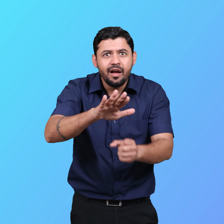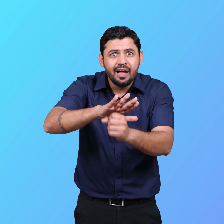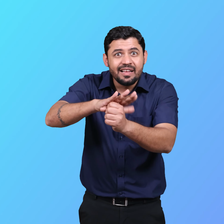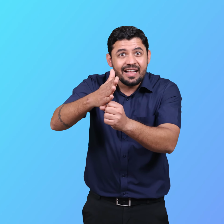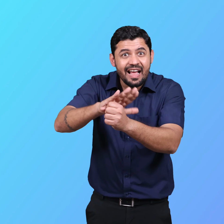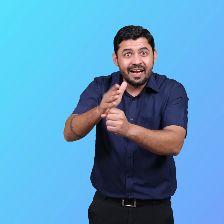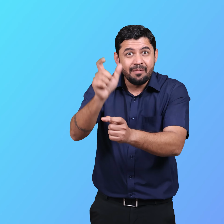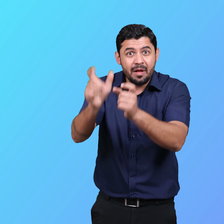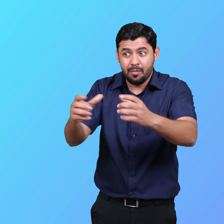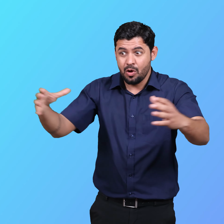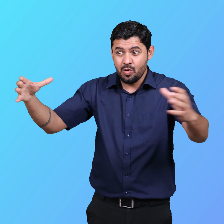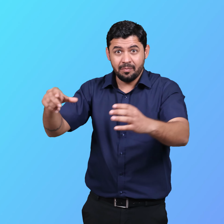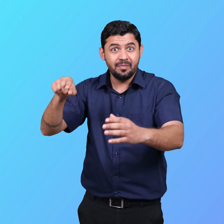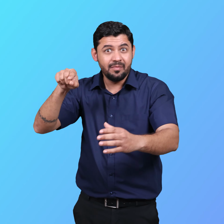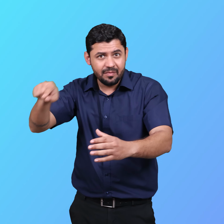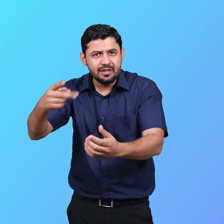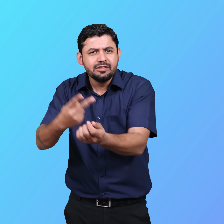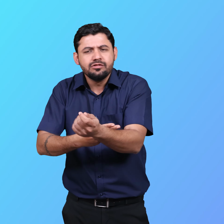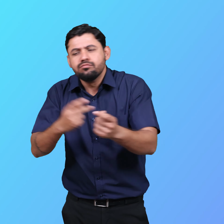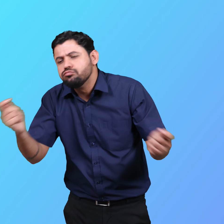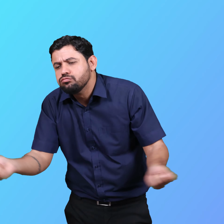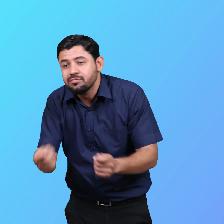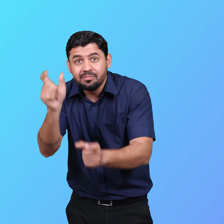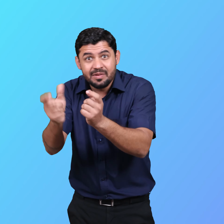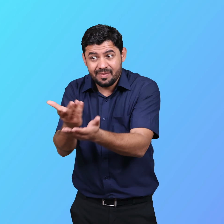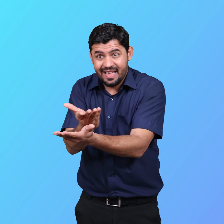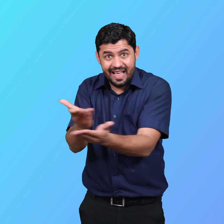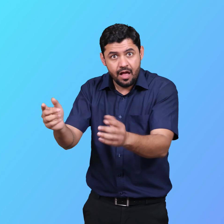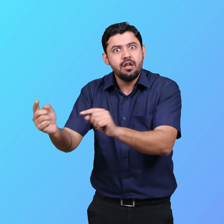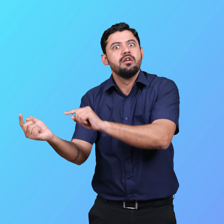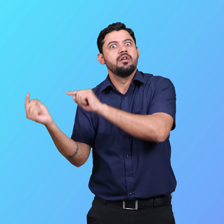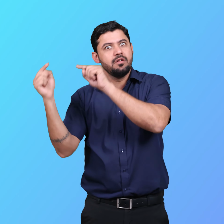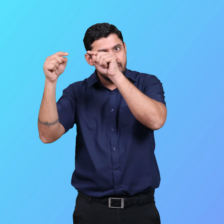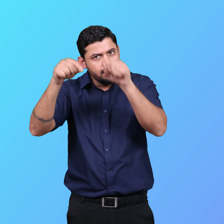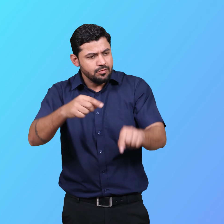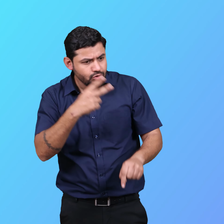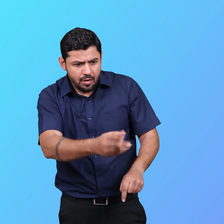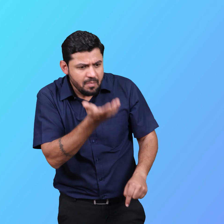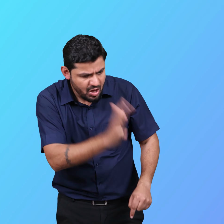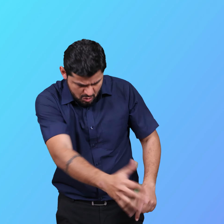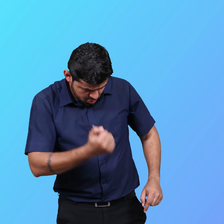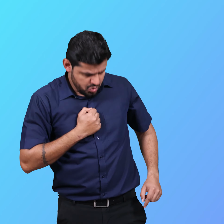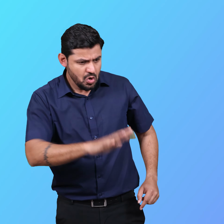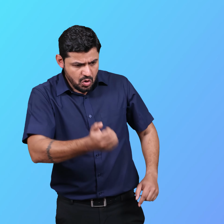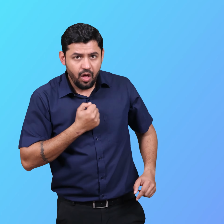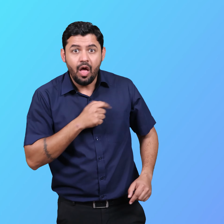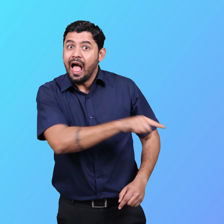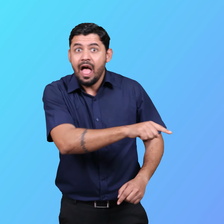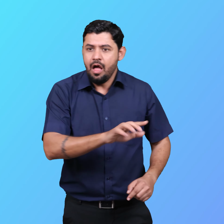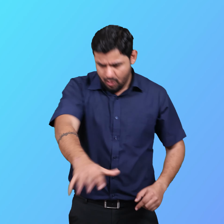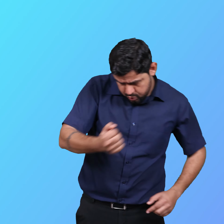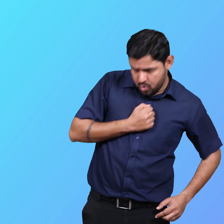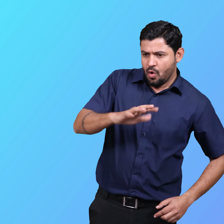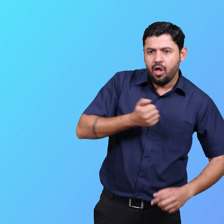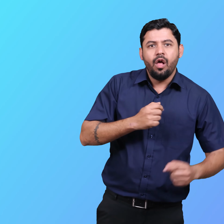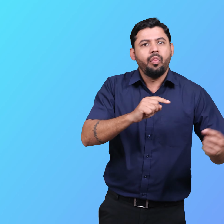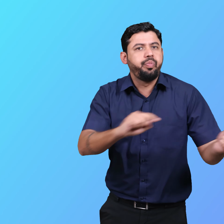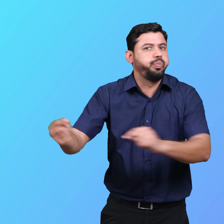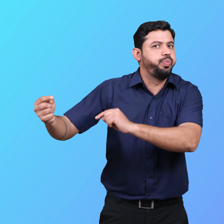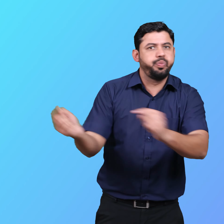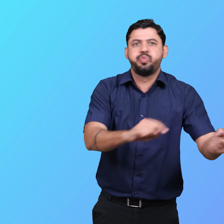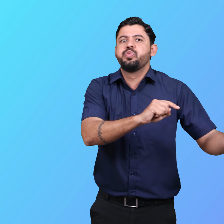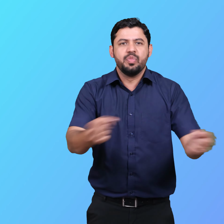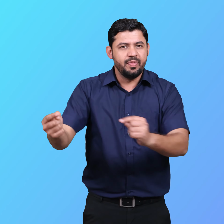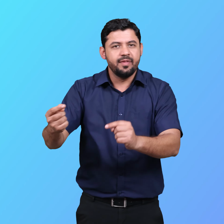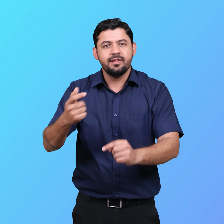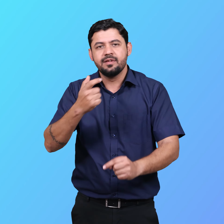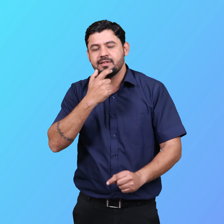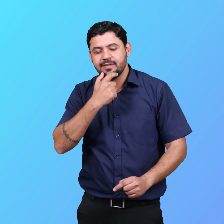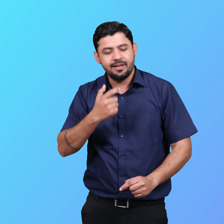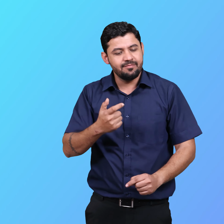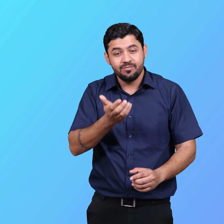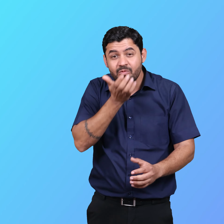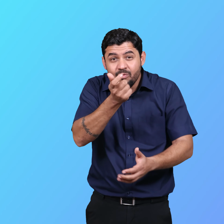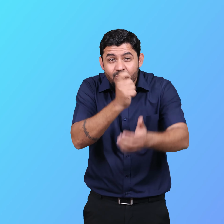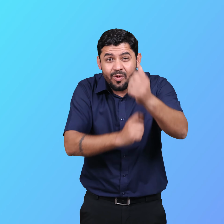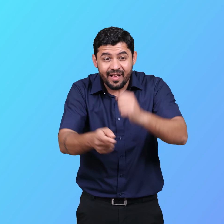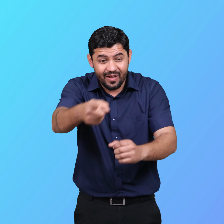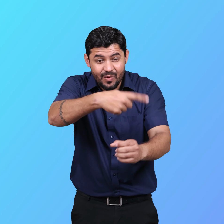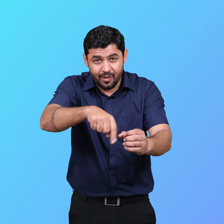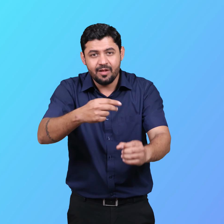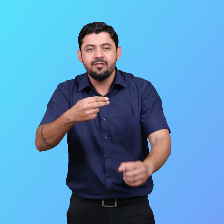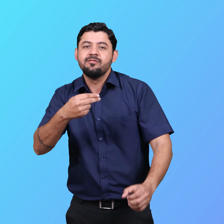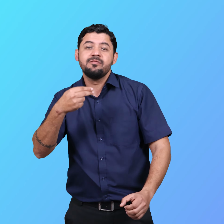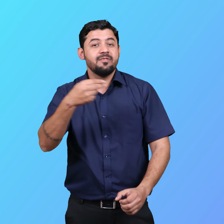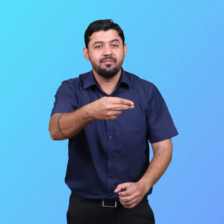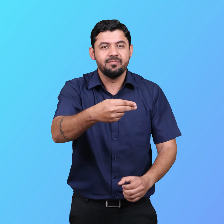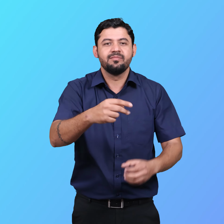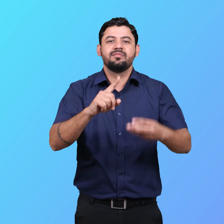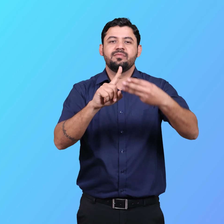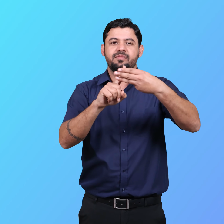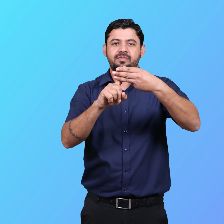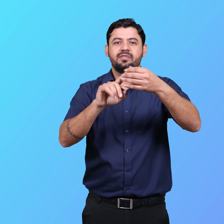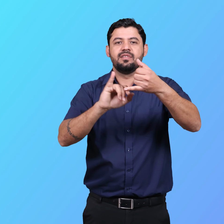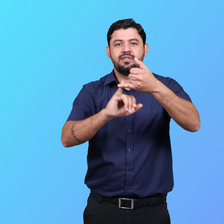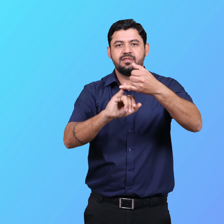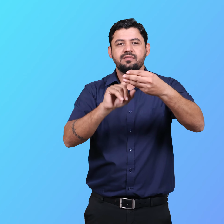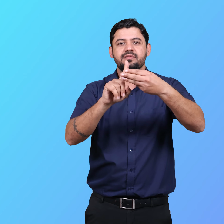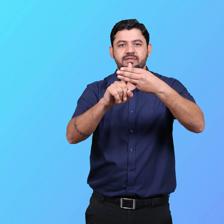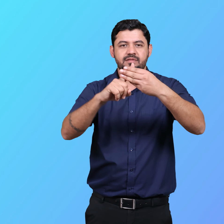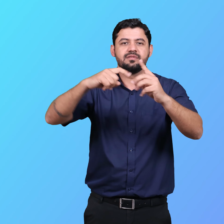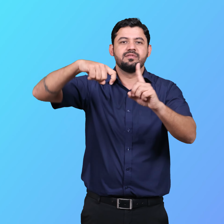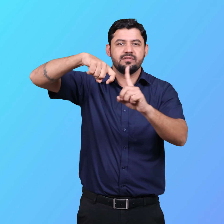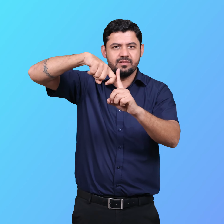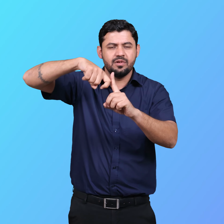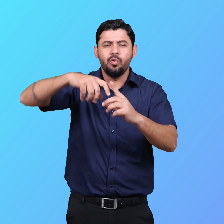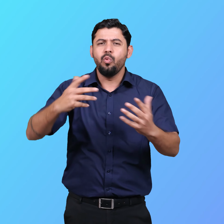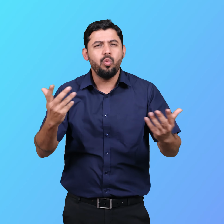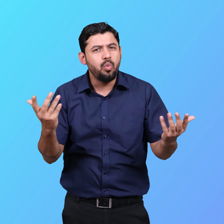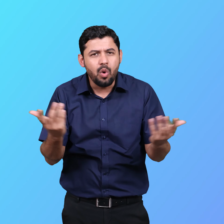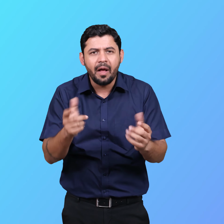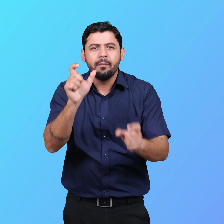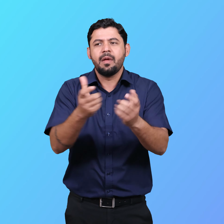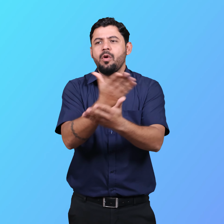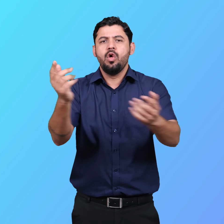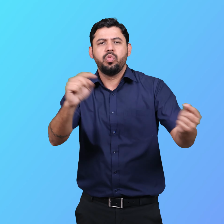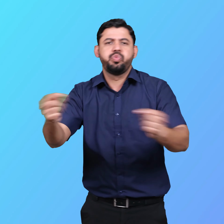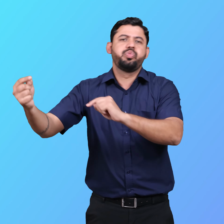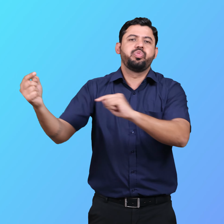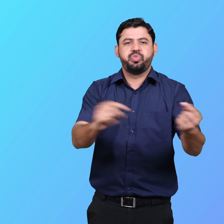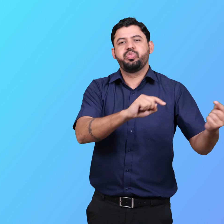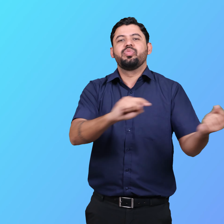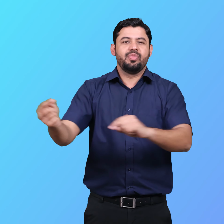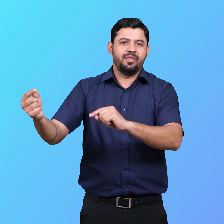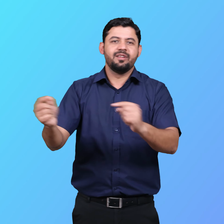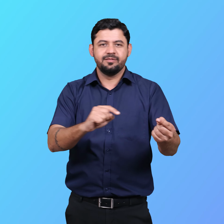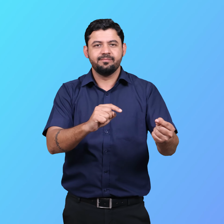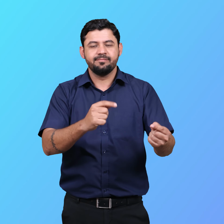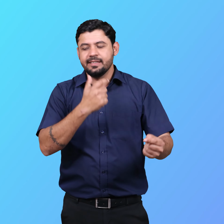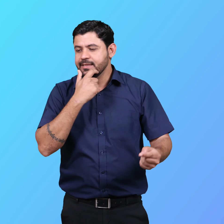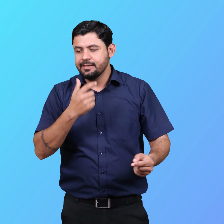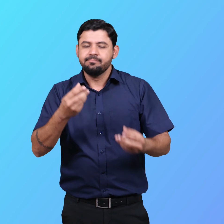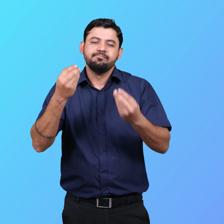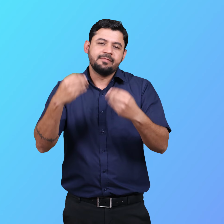But the men who herded sheep in Gerar Valley began arguing with Isaac’s servants. They said, “This water is ours.” So Isaac named that well Esek because the men there had argued with him.